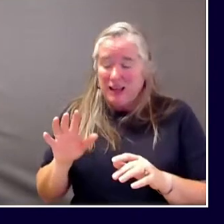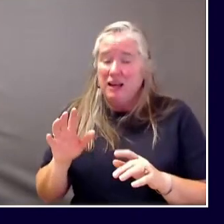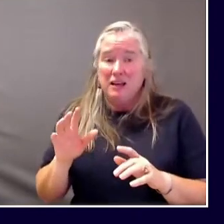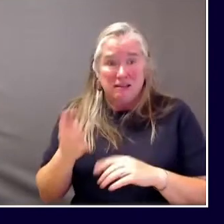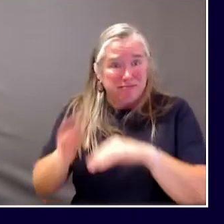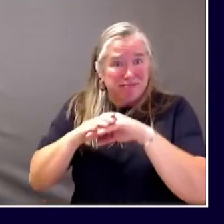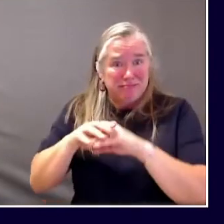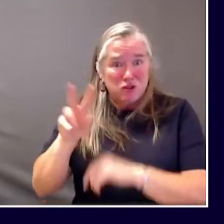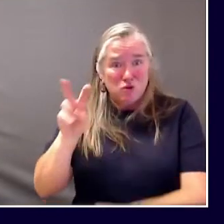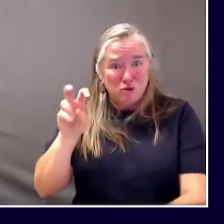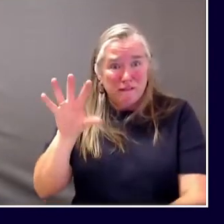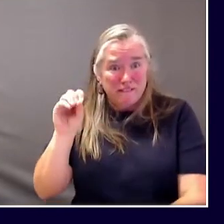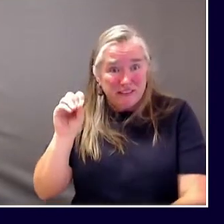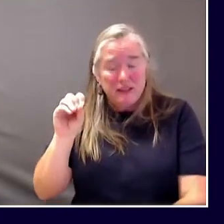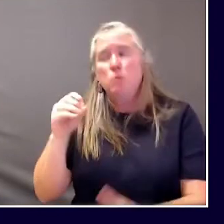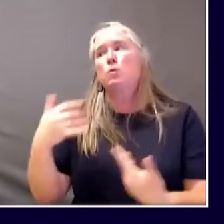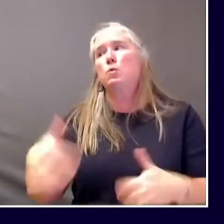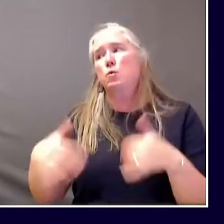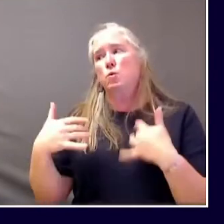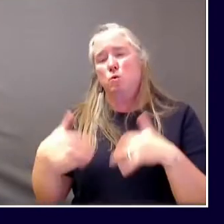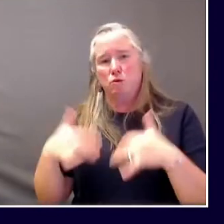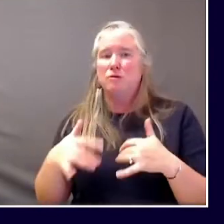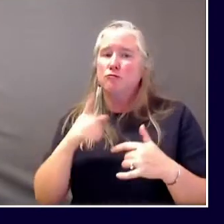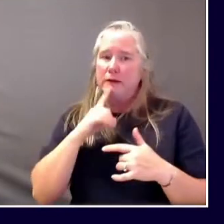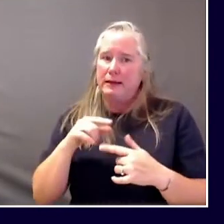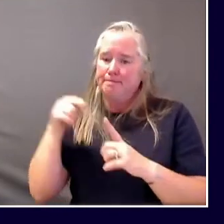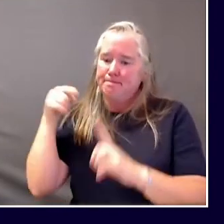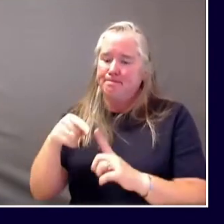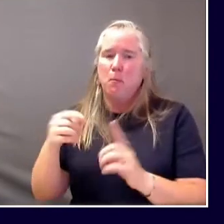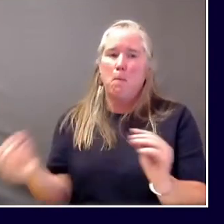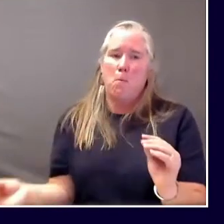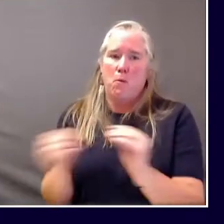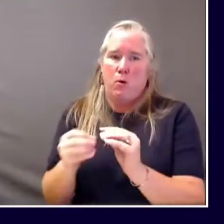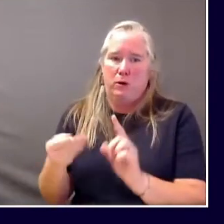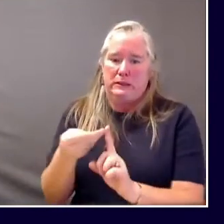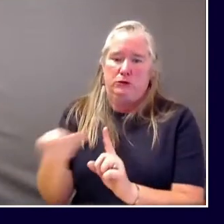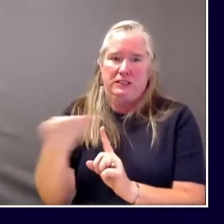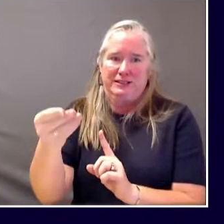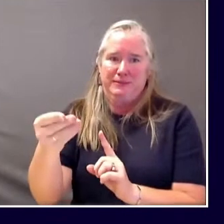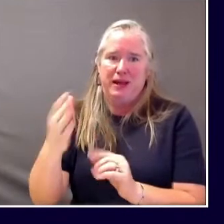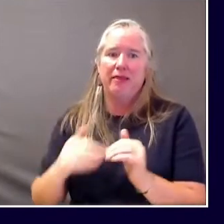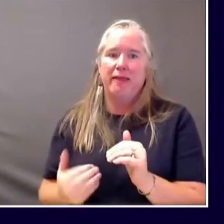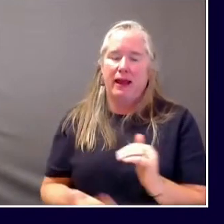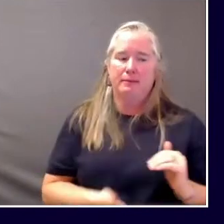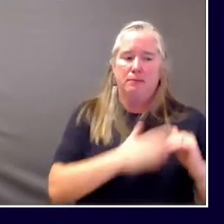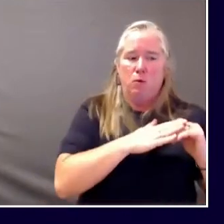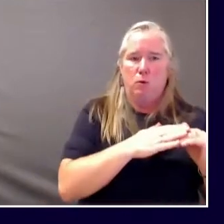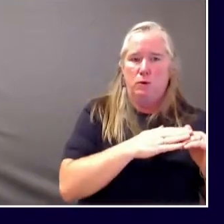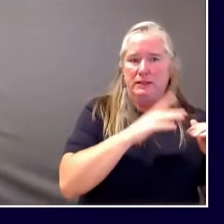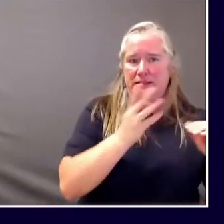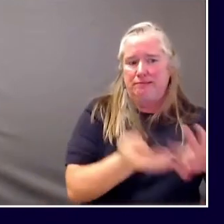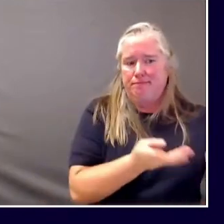not necessarily more testing as